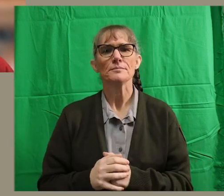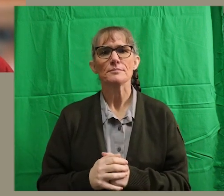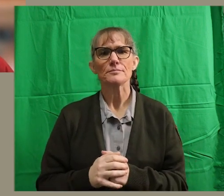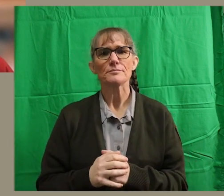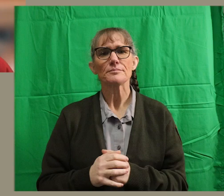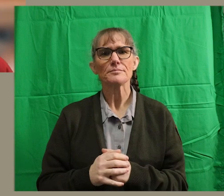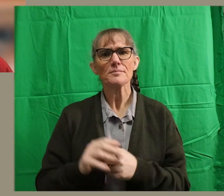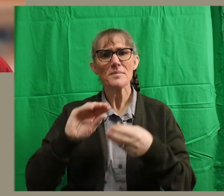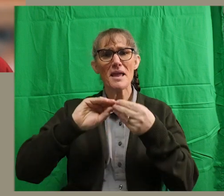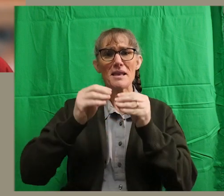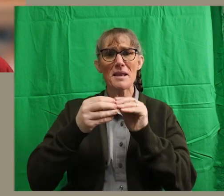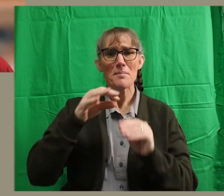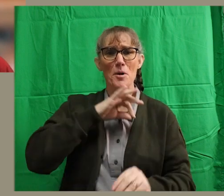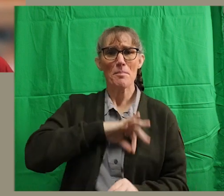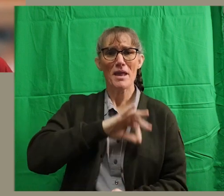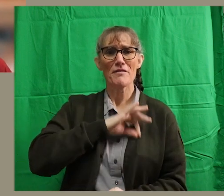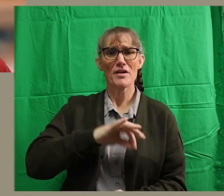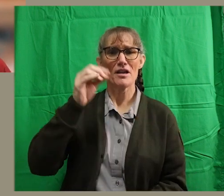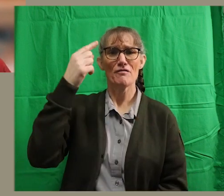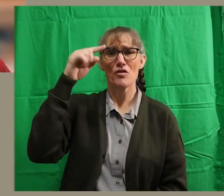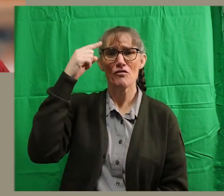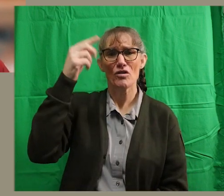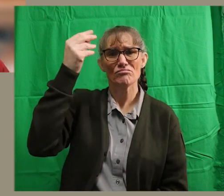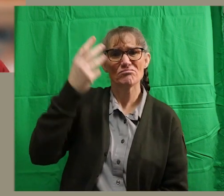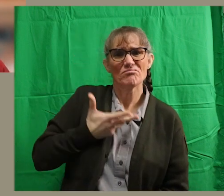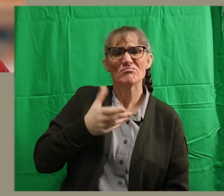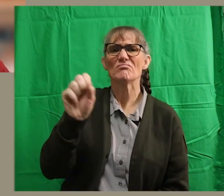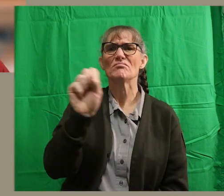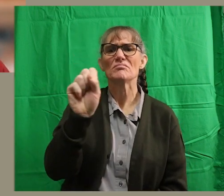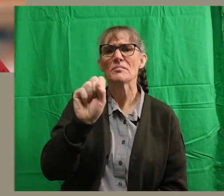for us, this type of data is going to be really helpful in understanding what kind of potential